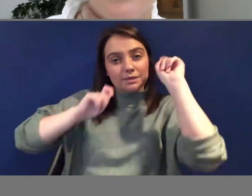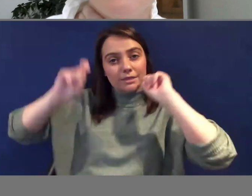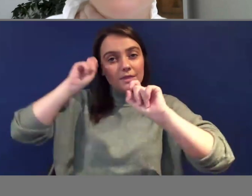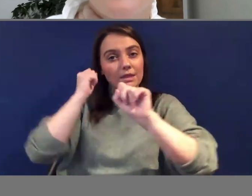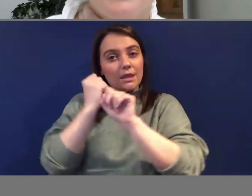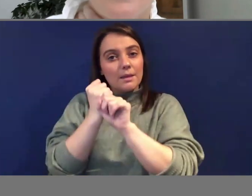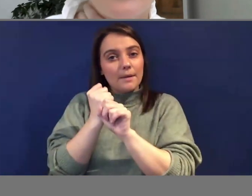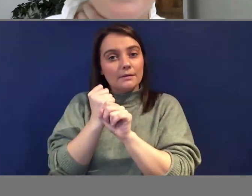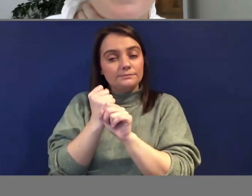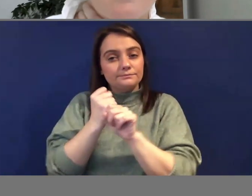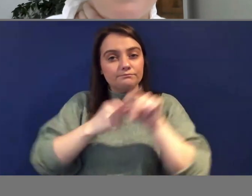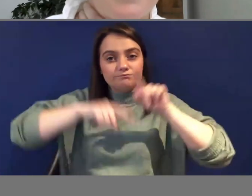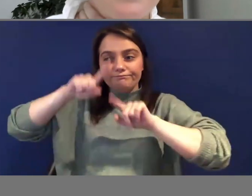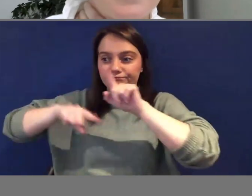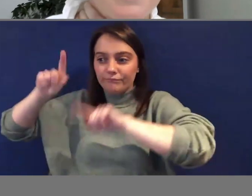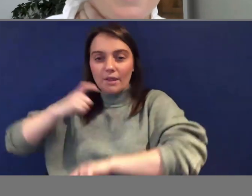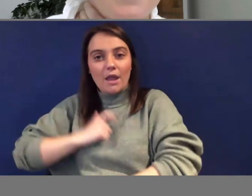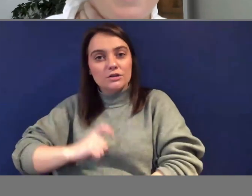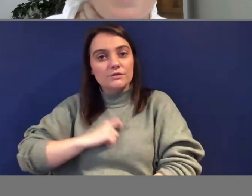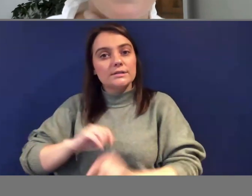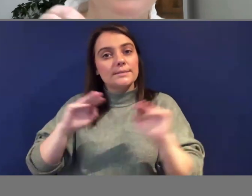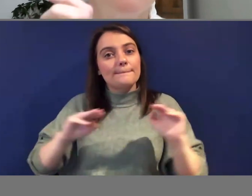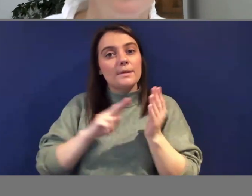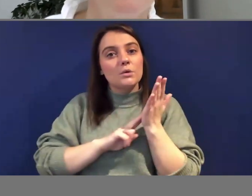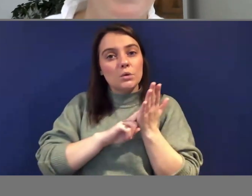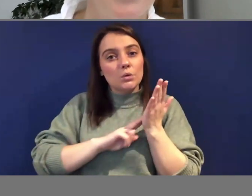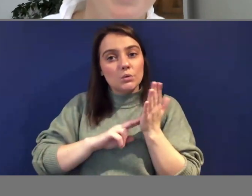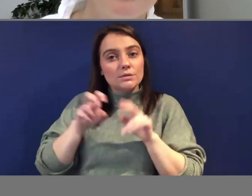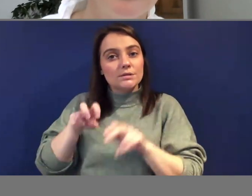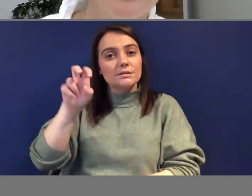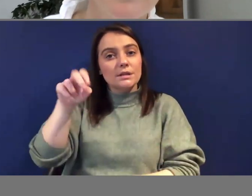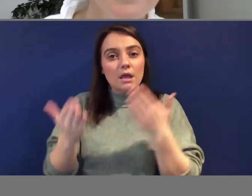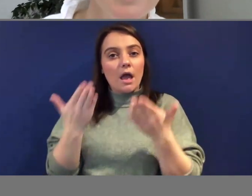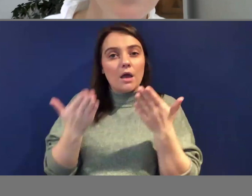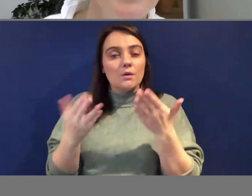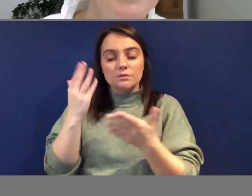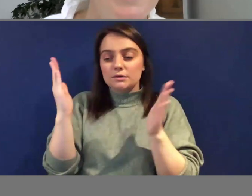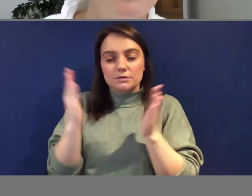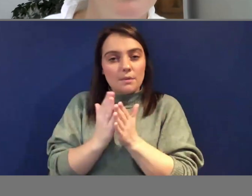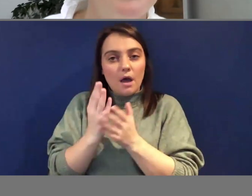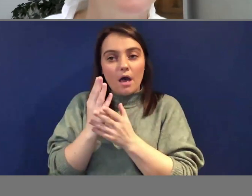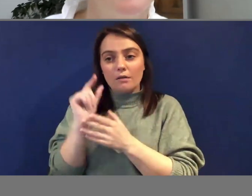varying characteristics of people using stairs how small measures can really enable people